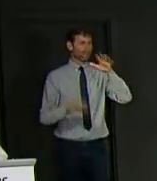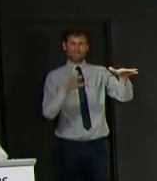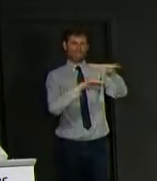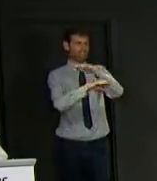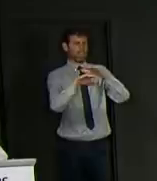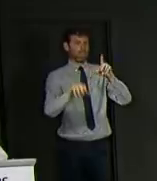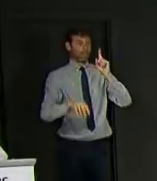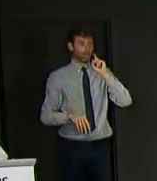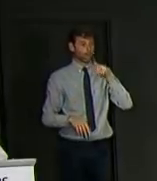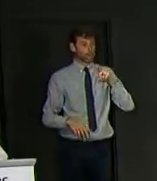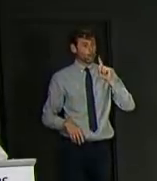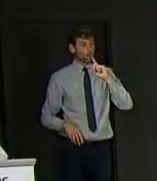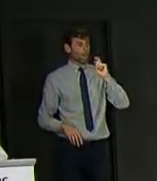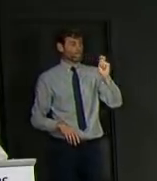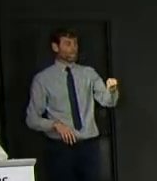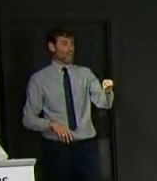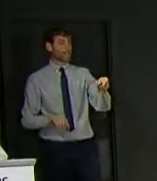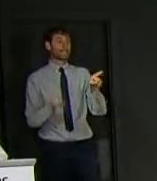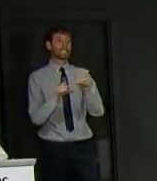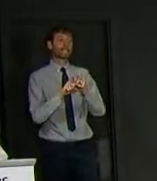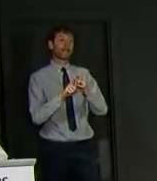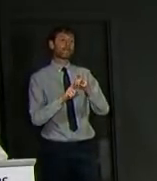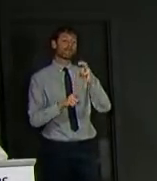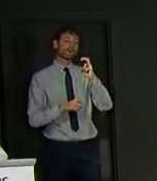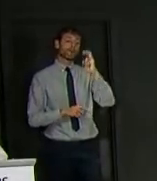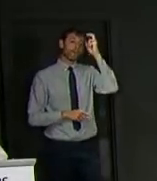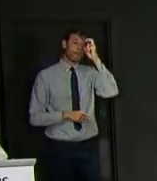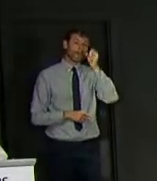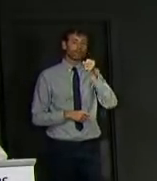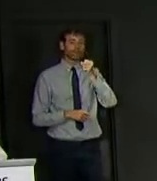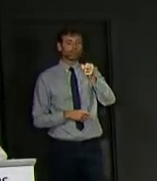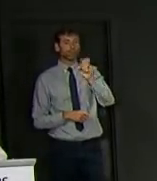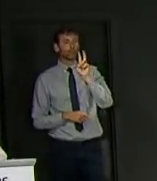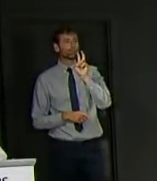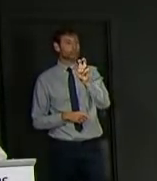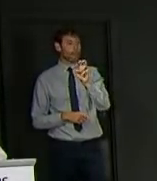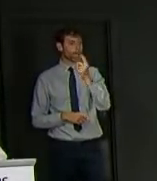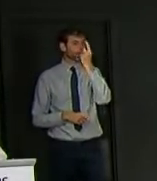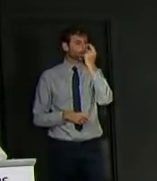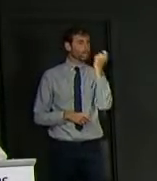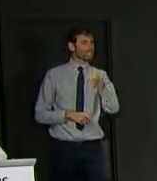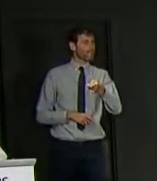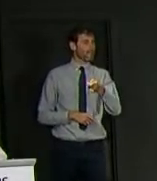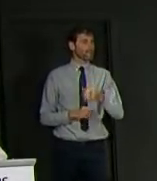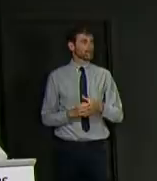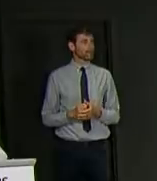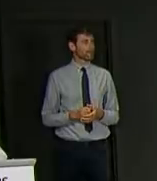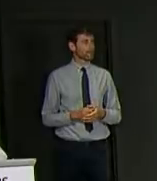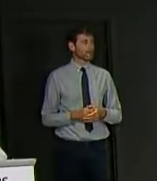transport? And secondly, do you think shops should be able to refuse or turn away people